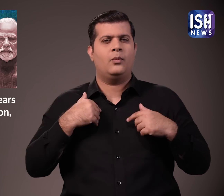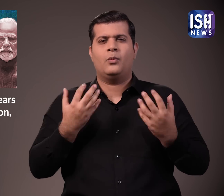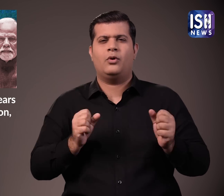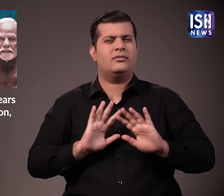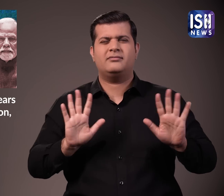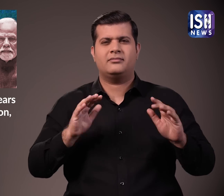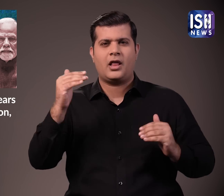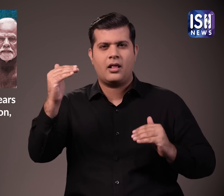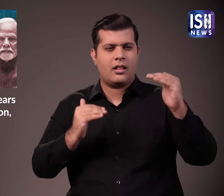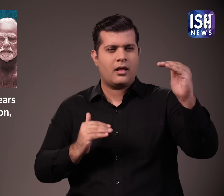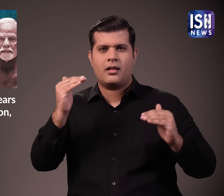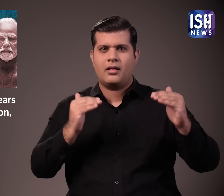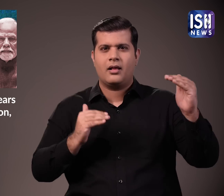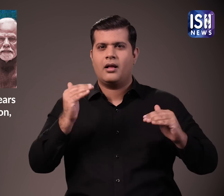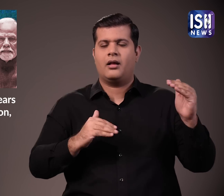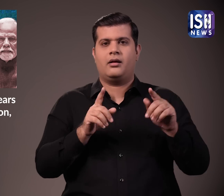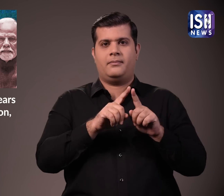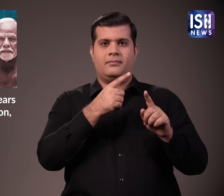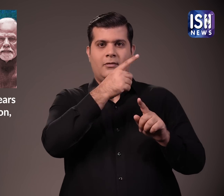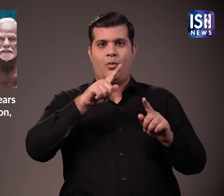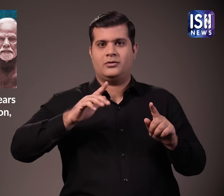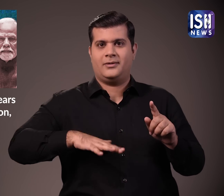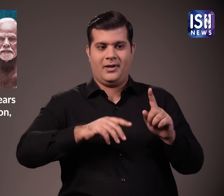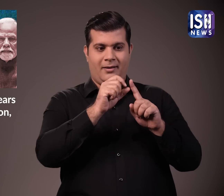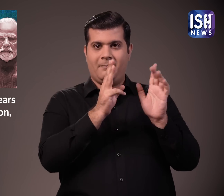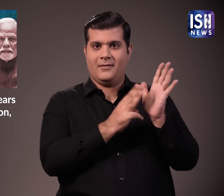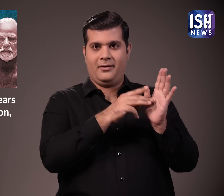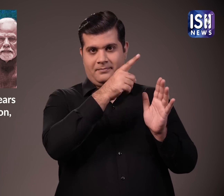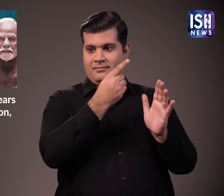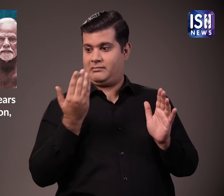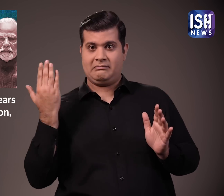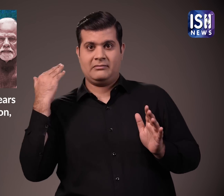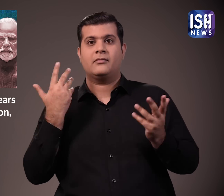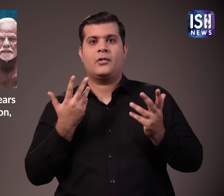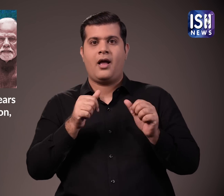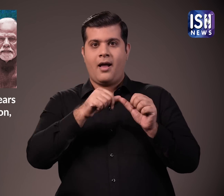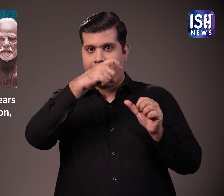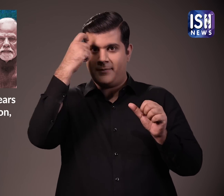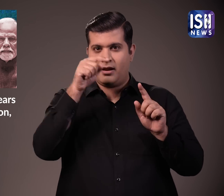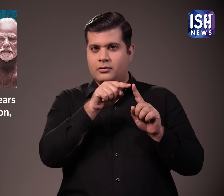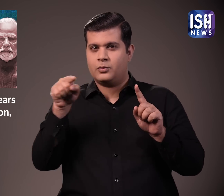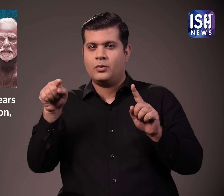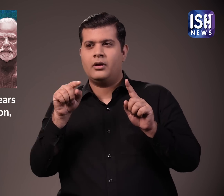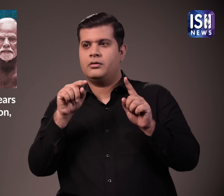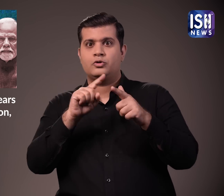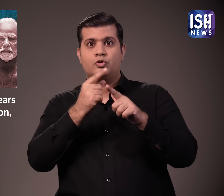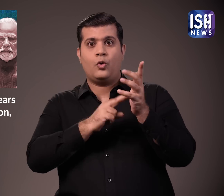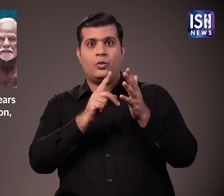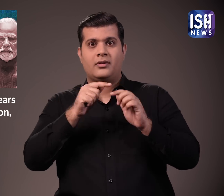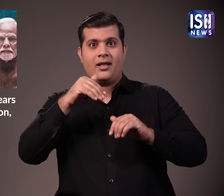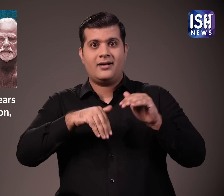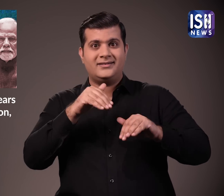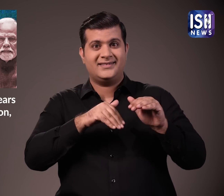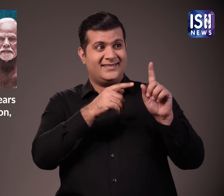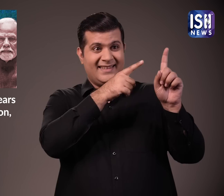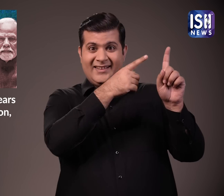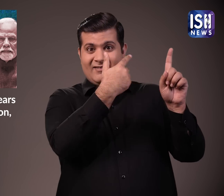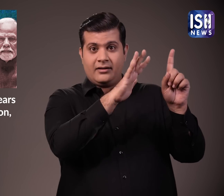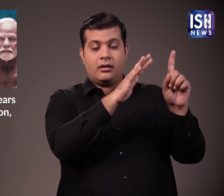For example, Lok Sabha elections were recently held from April till June.